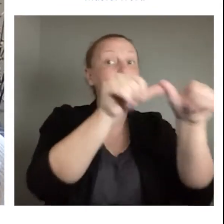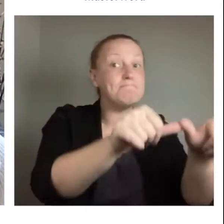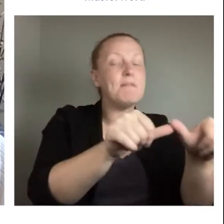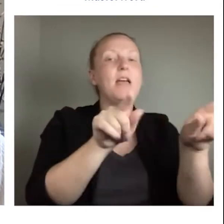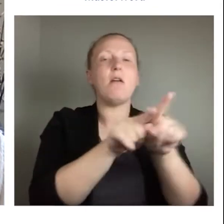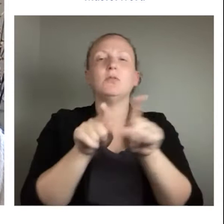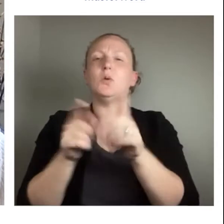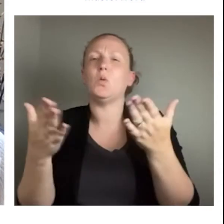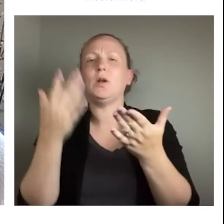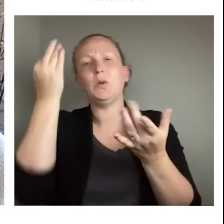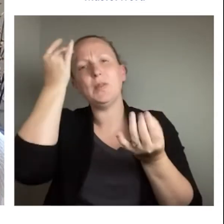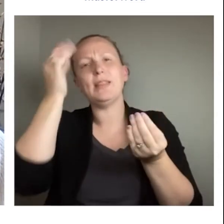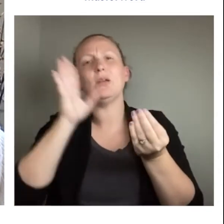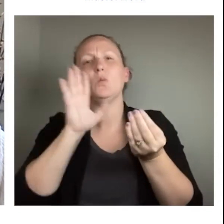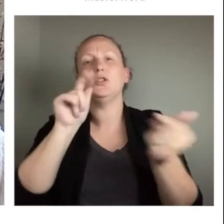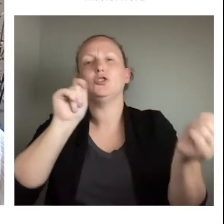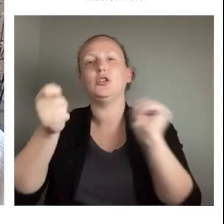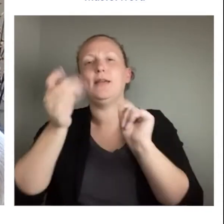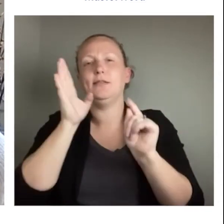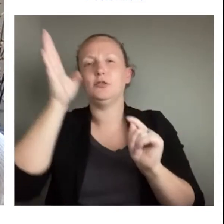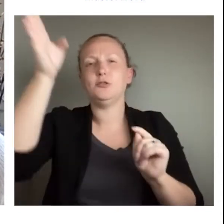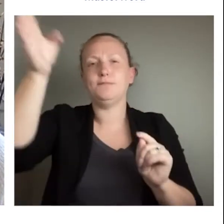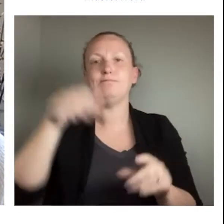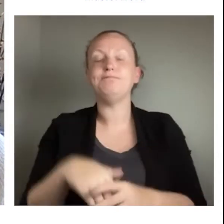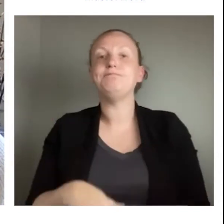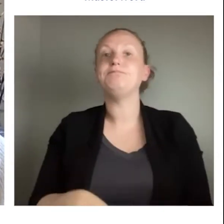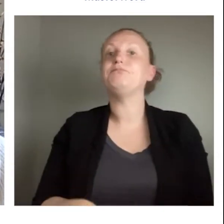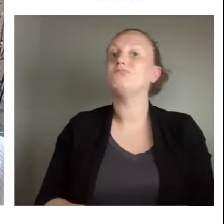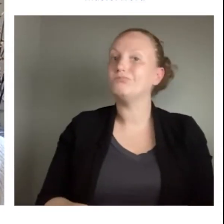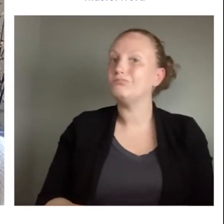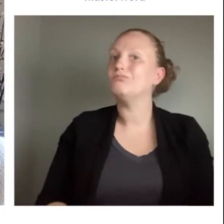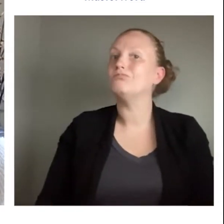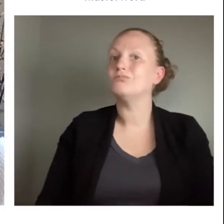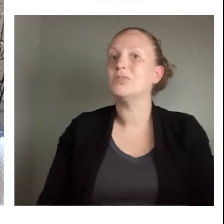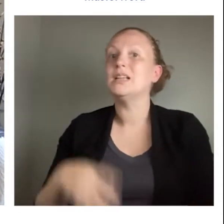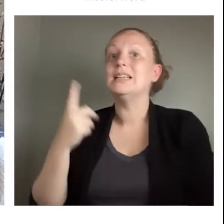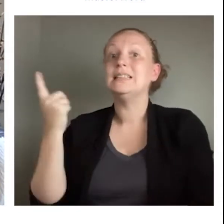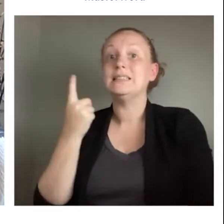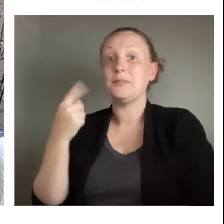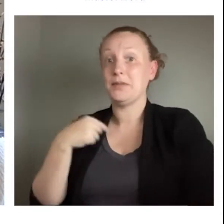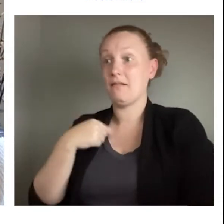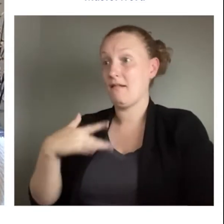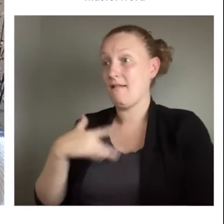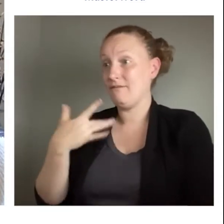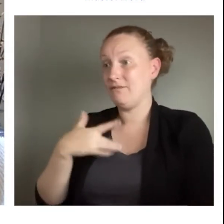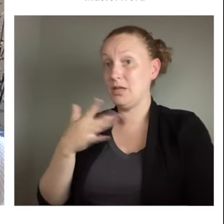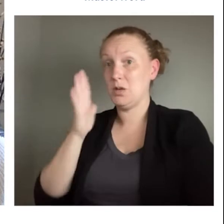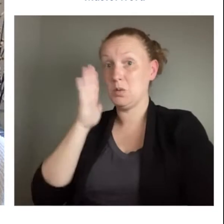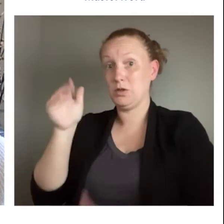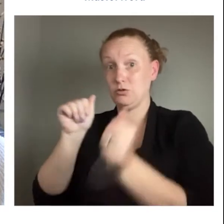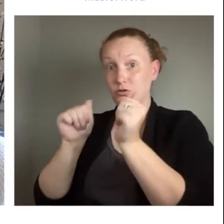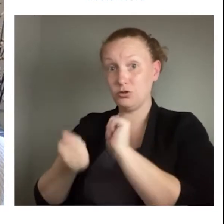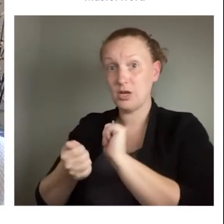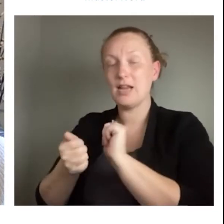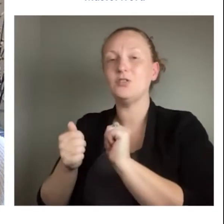Something that I think is going to change is everything still is uncertain, we don't know what's going to happen and